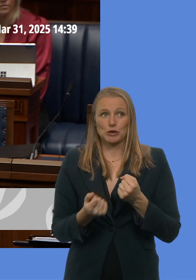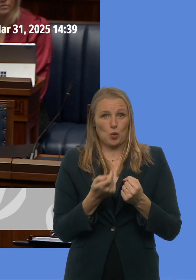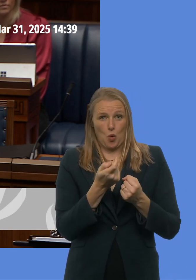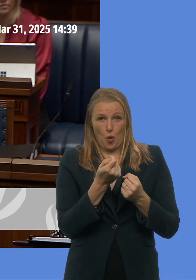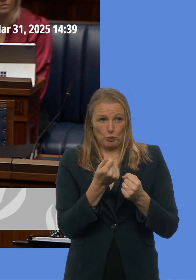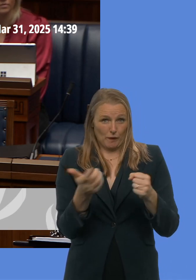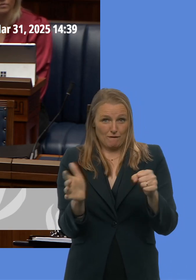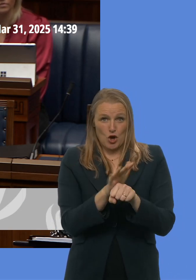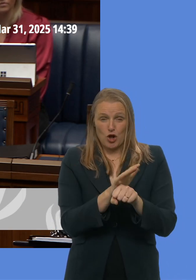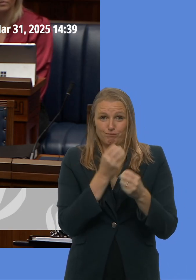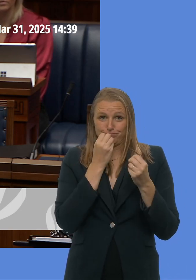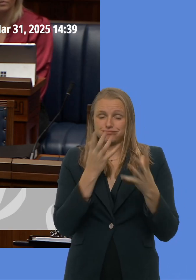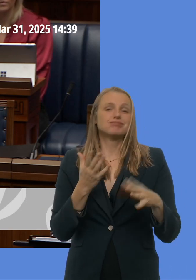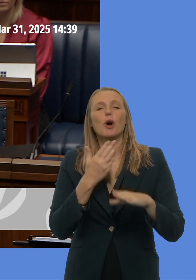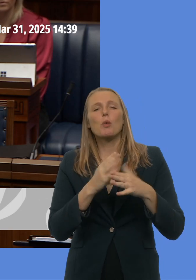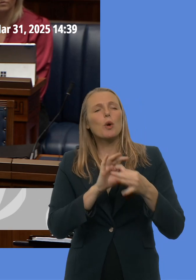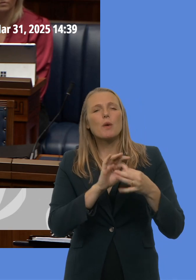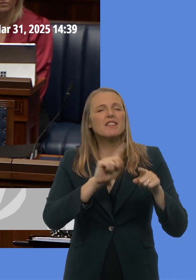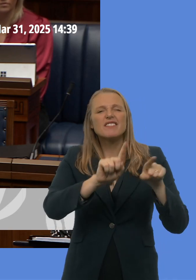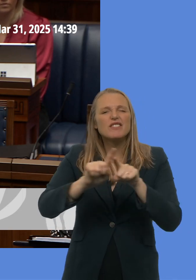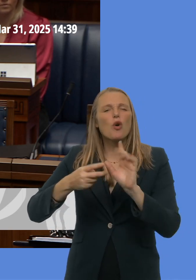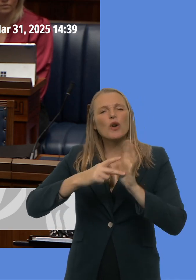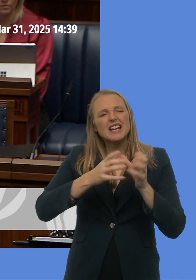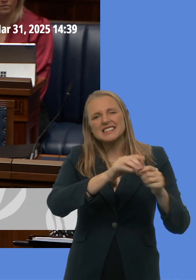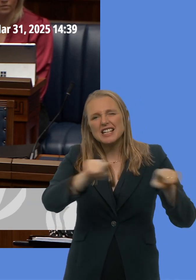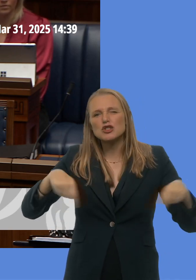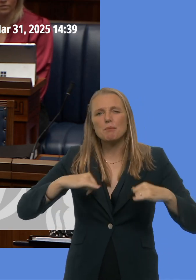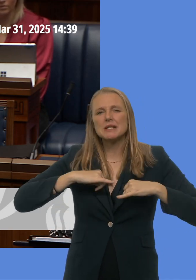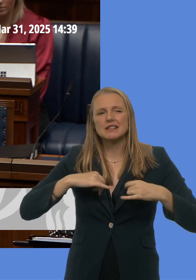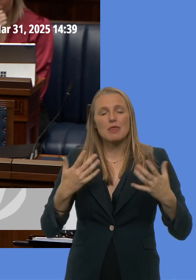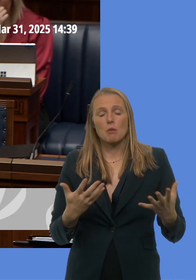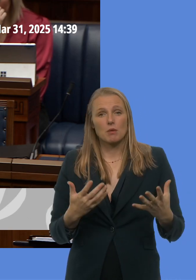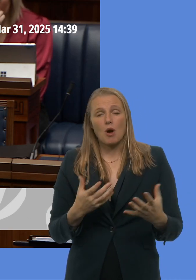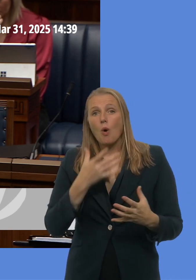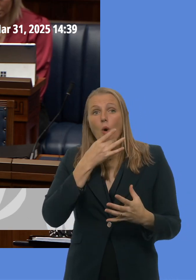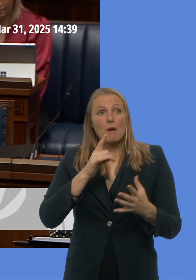due course. We are just working with those at the moment. We truly hope that Everington will be that